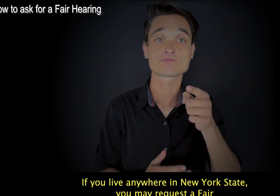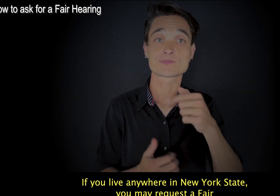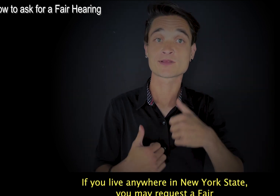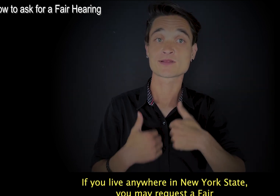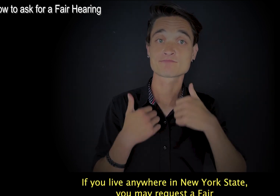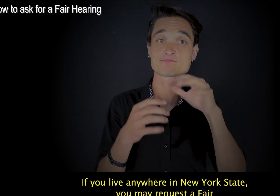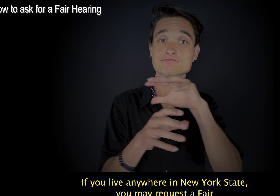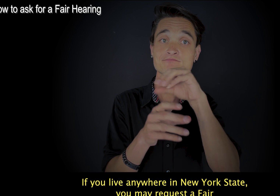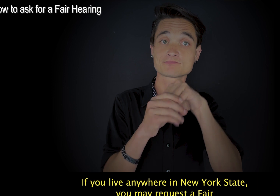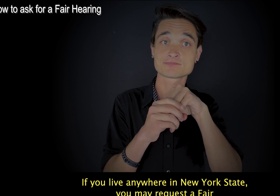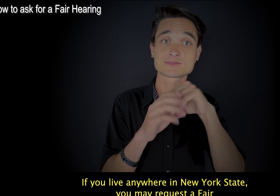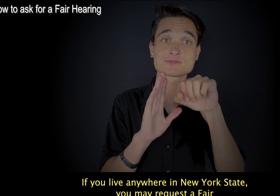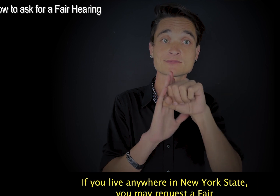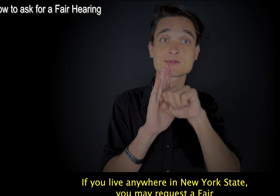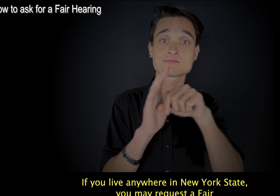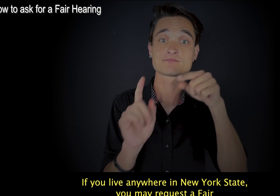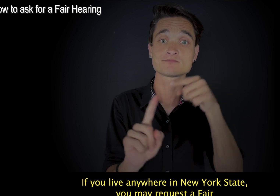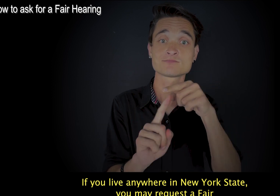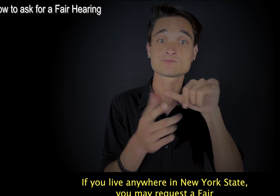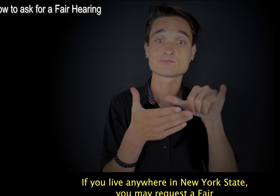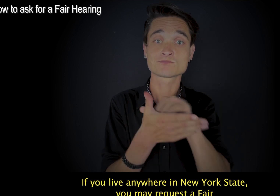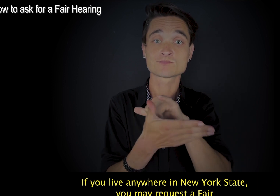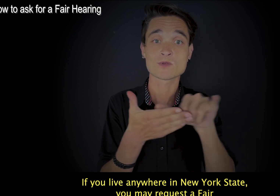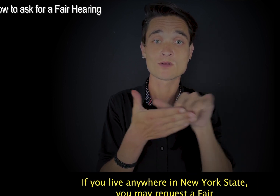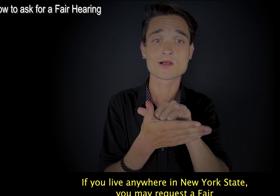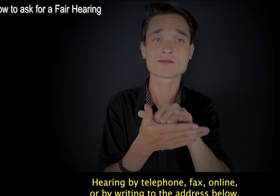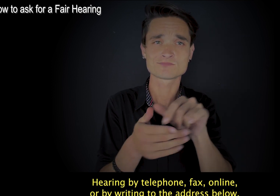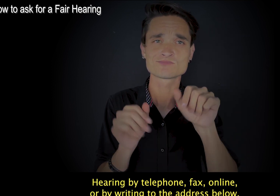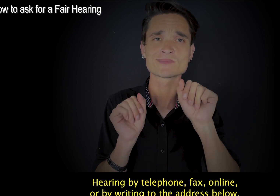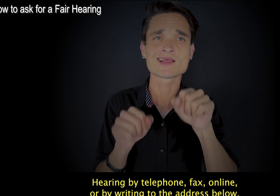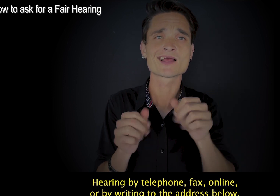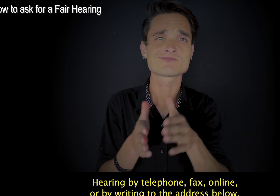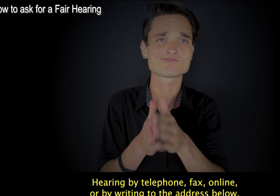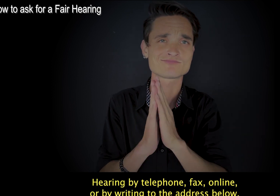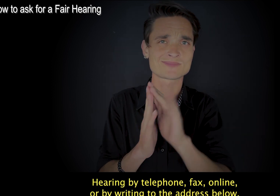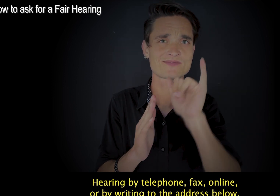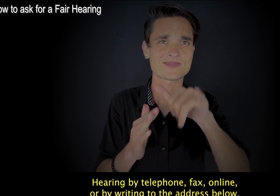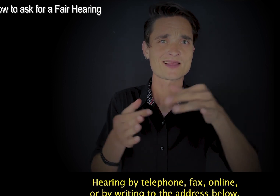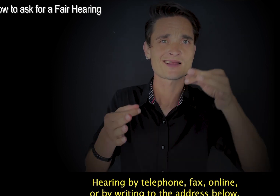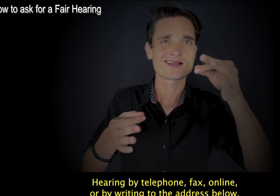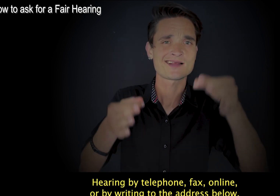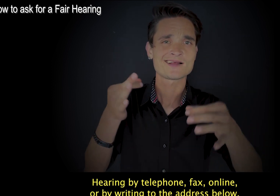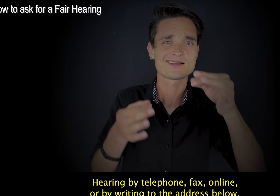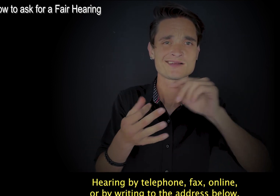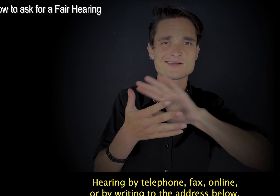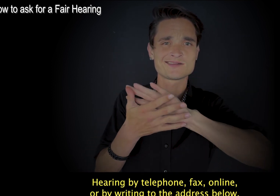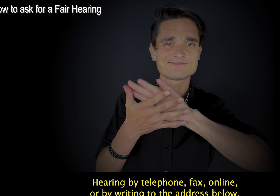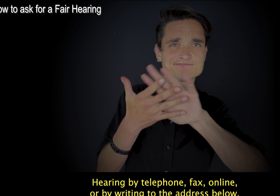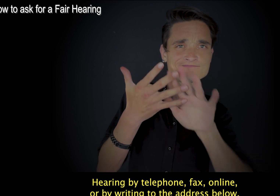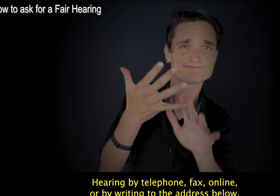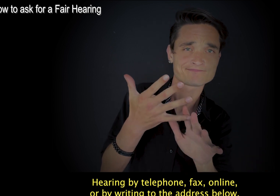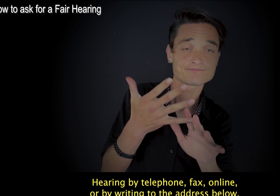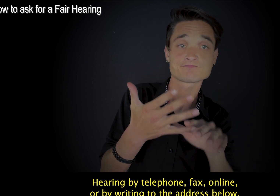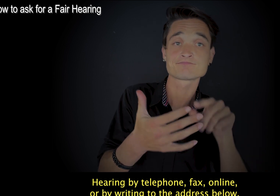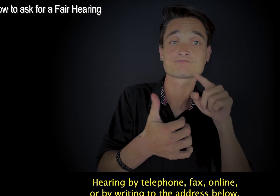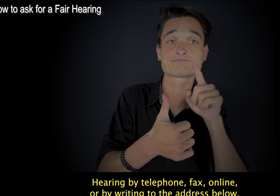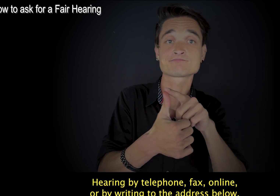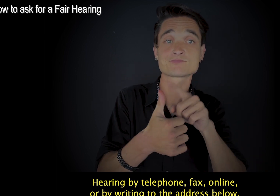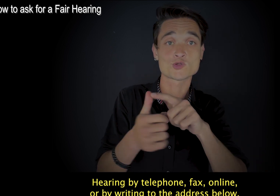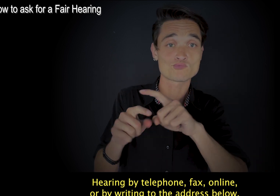If you live anywhere in New York State, you may request a Fair Hearing by telephone, fax, online, or by writing to the address below.